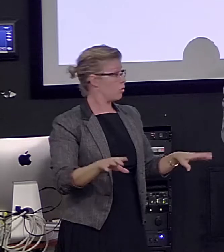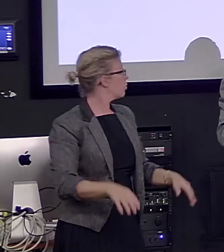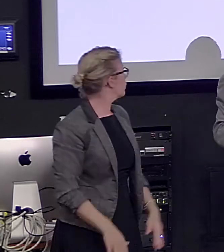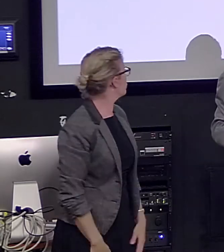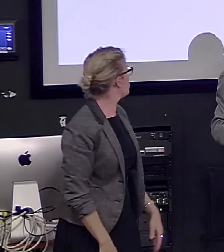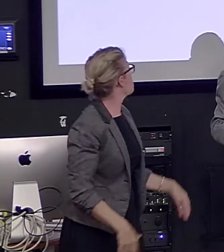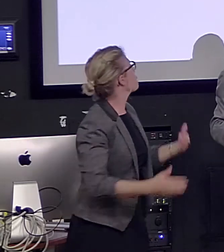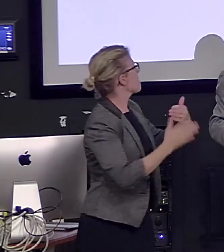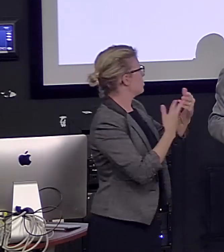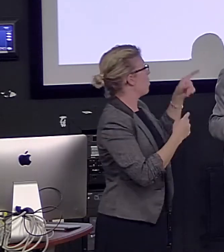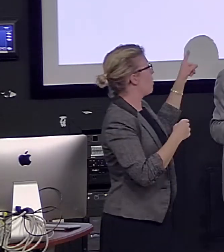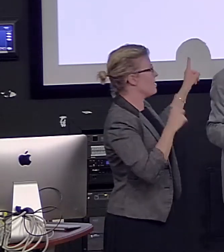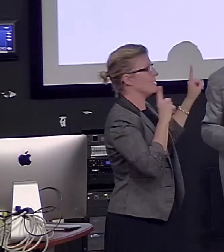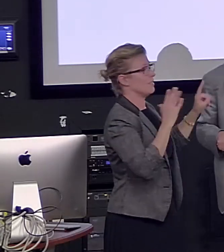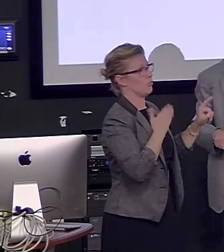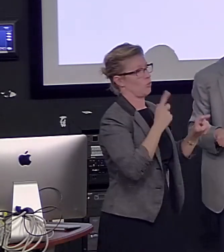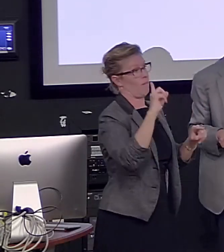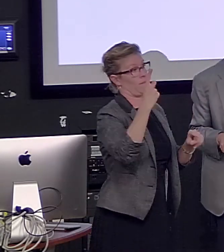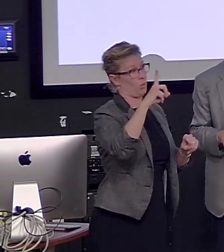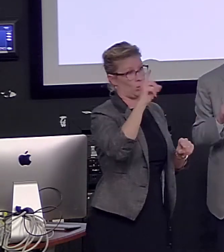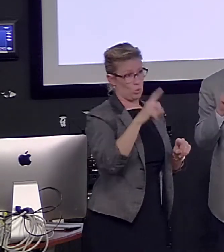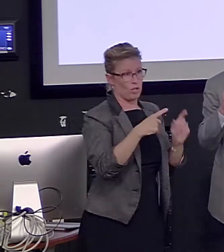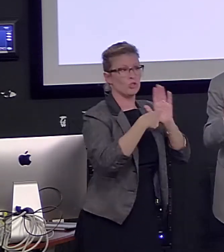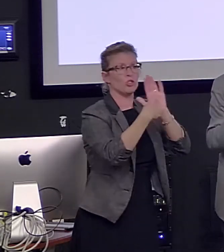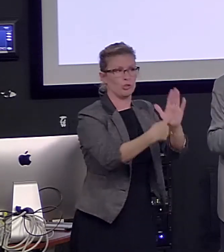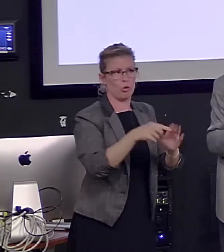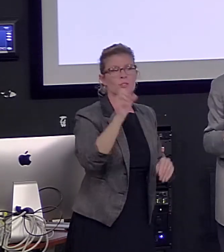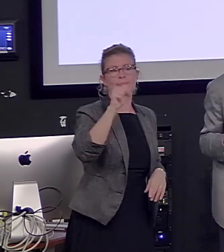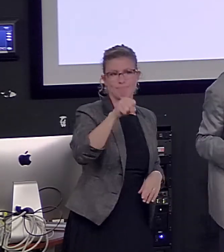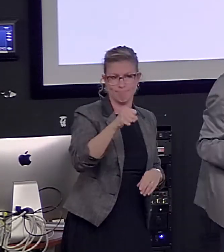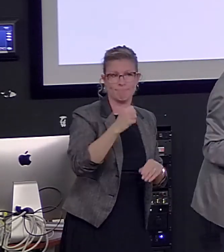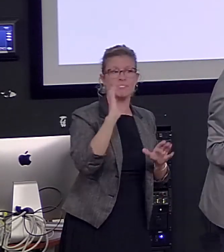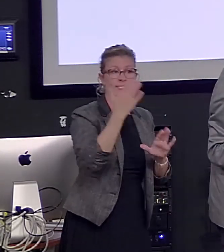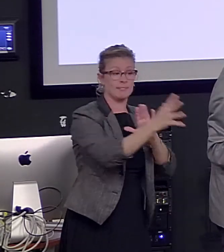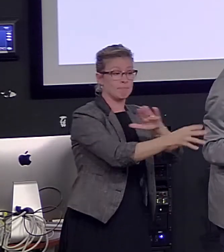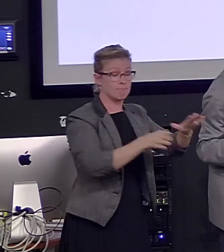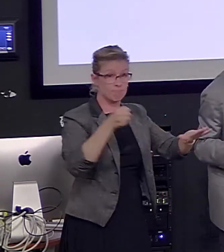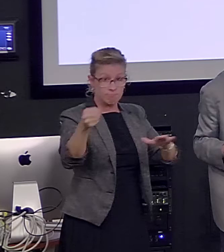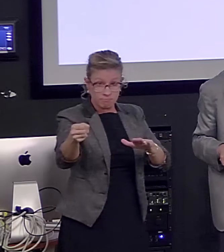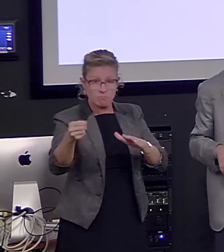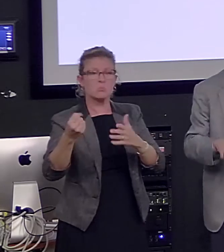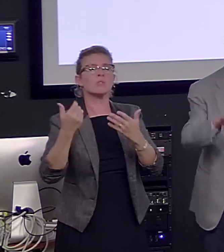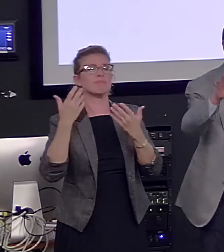It says that, yes, that there is an intervention effect up through 54 months of age.